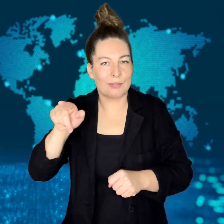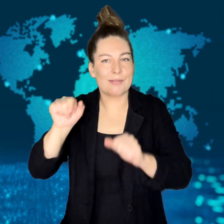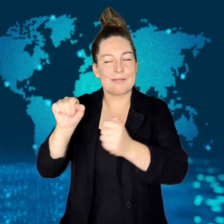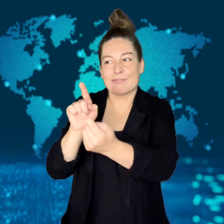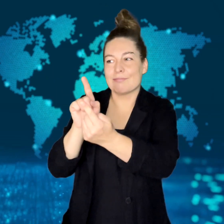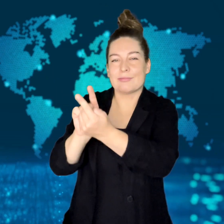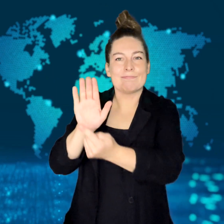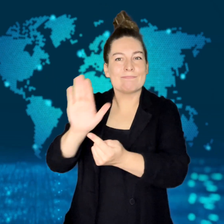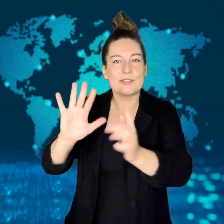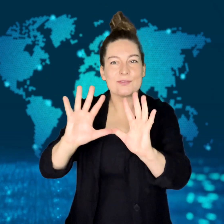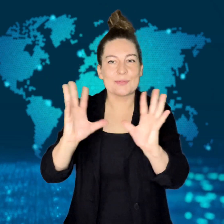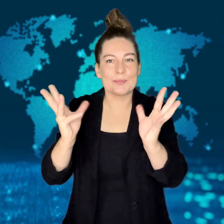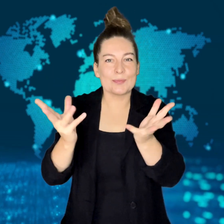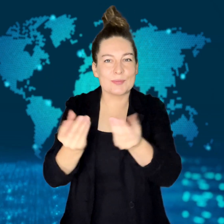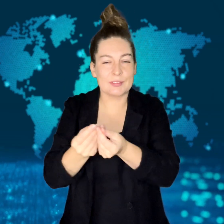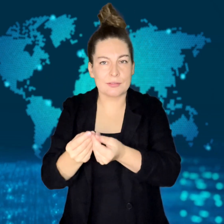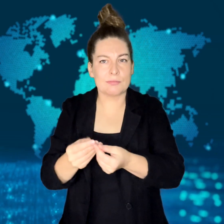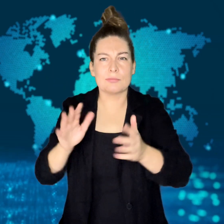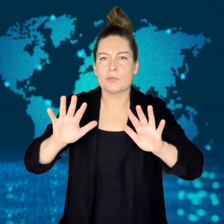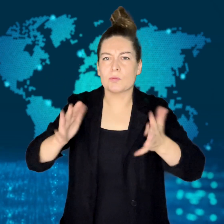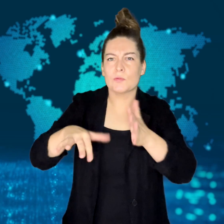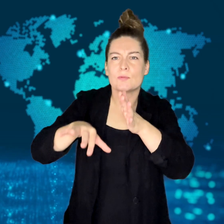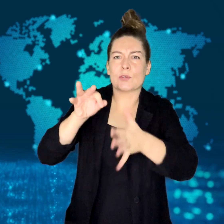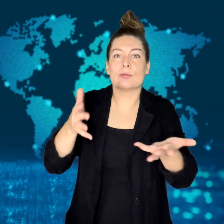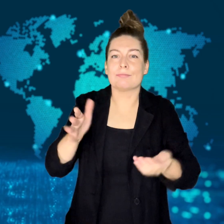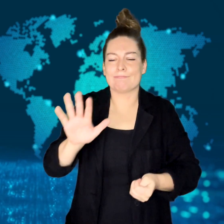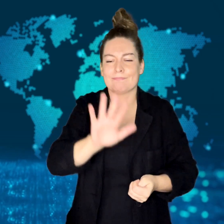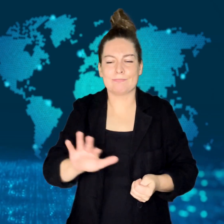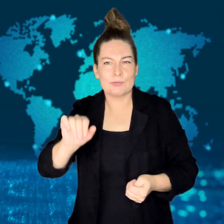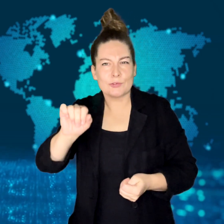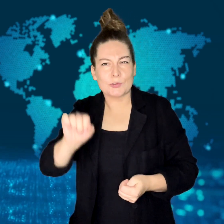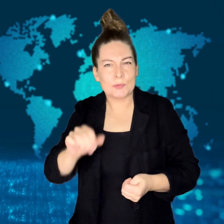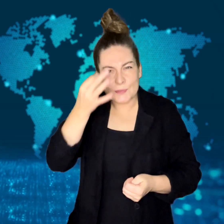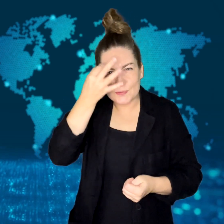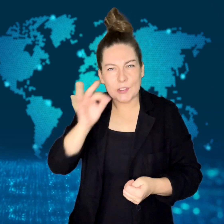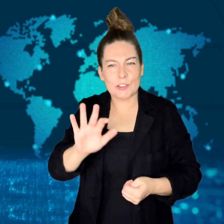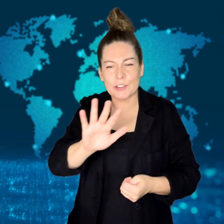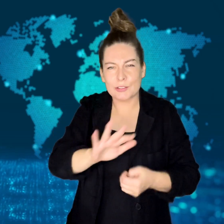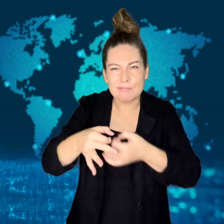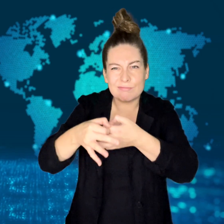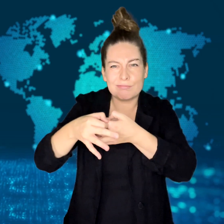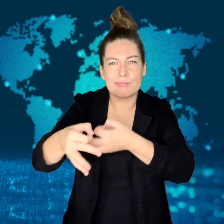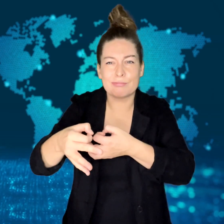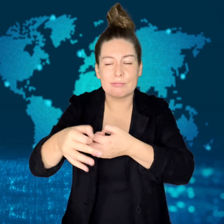The boy was found wandering on a road in rural Southern France.